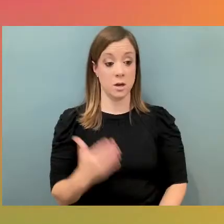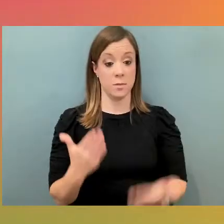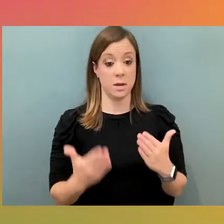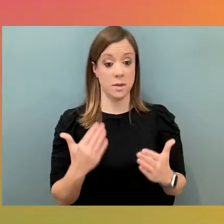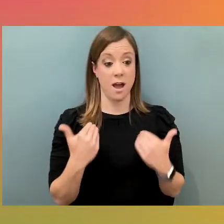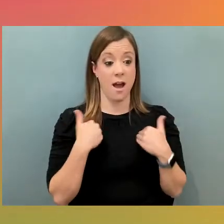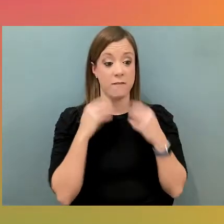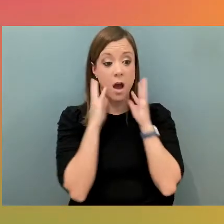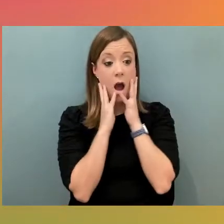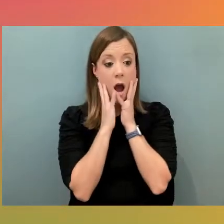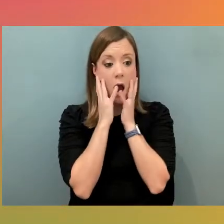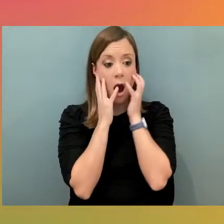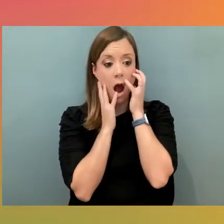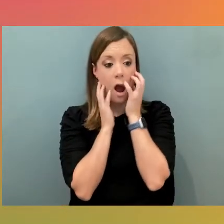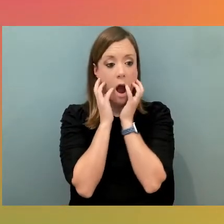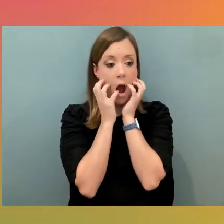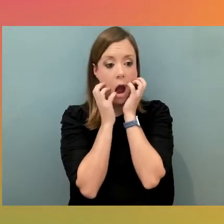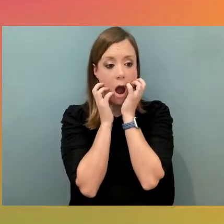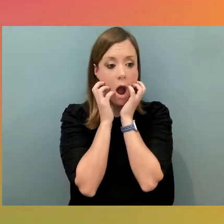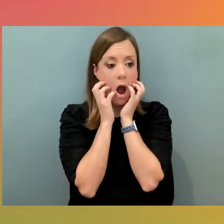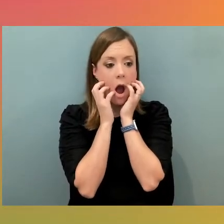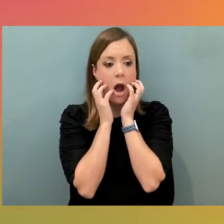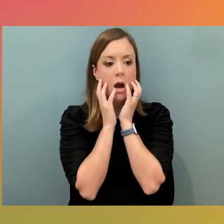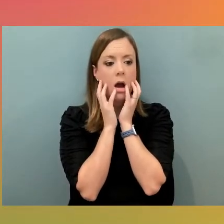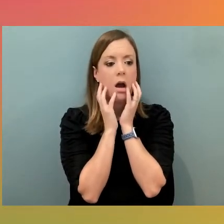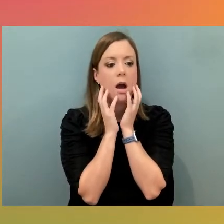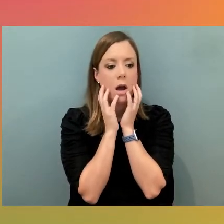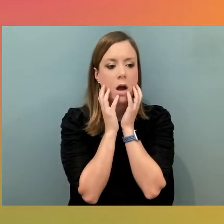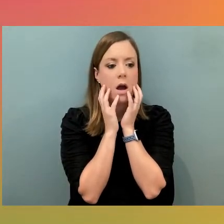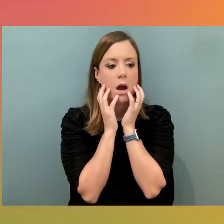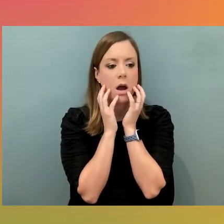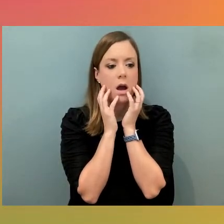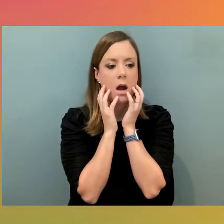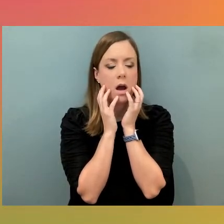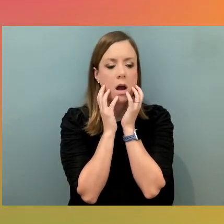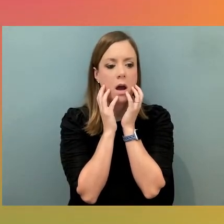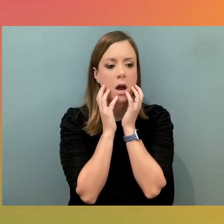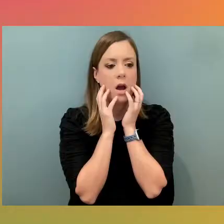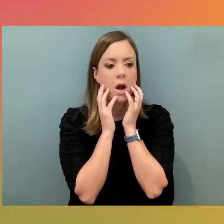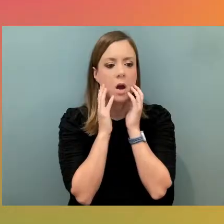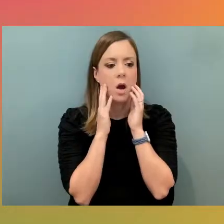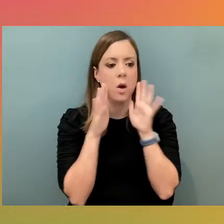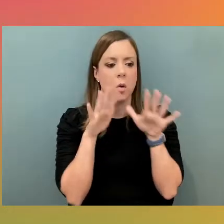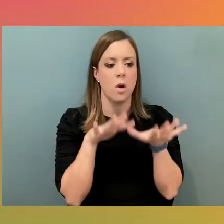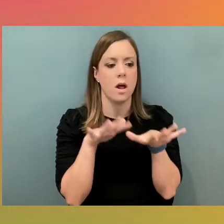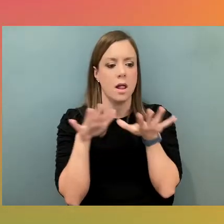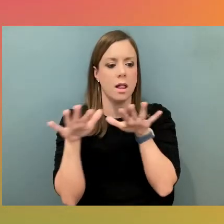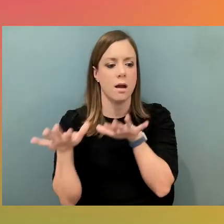YOUR EYES CAN REST.